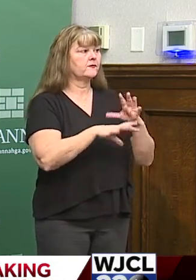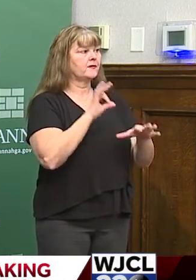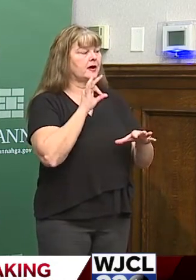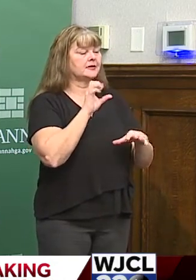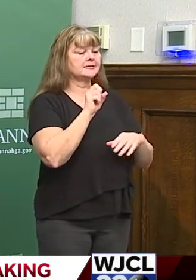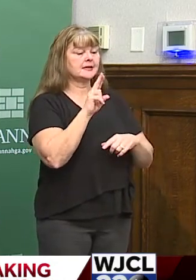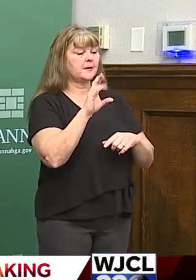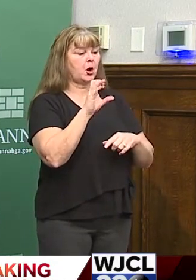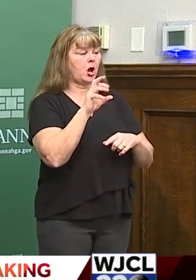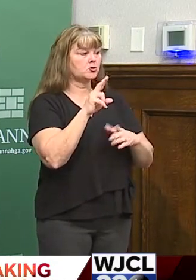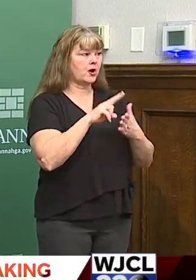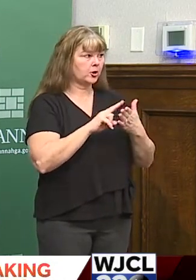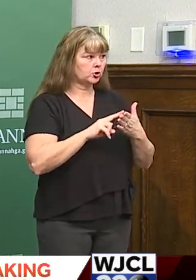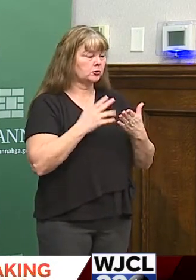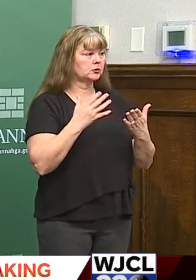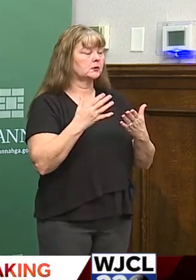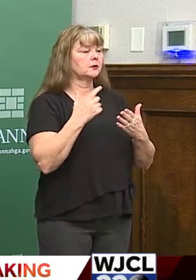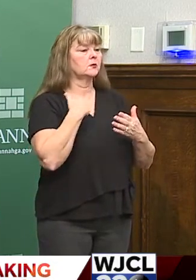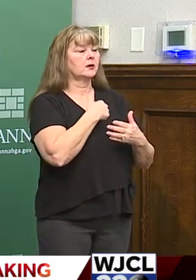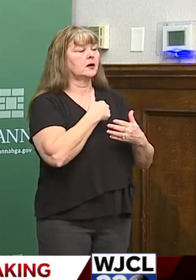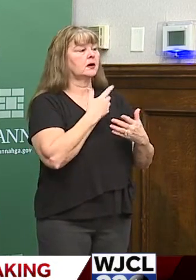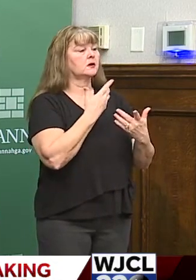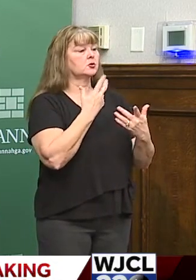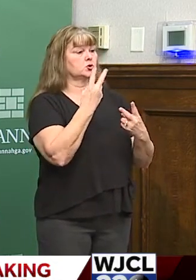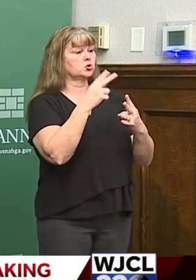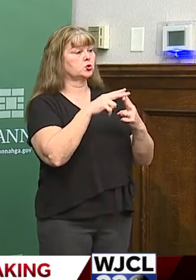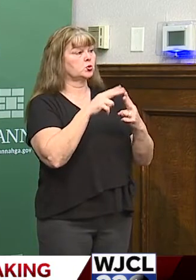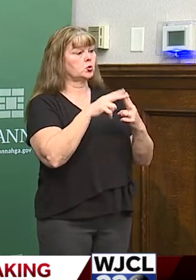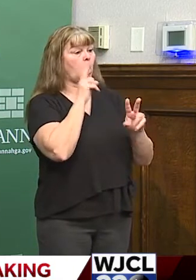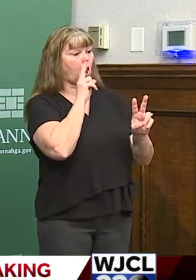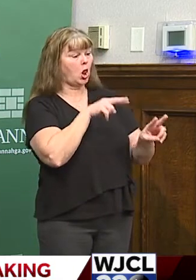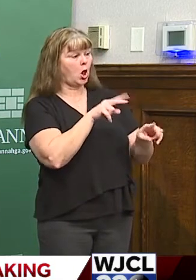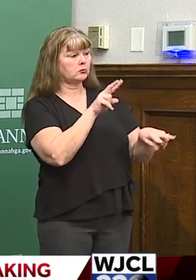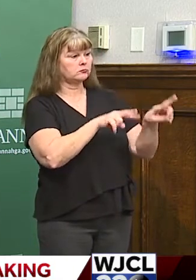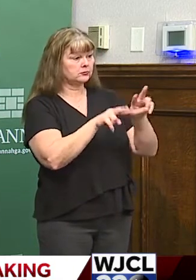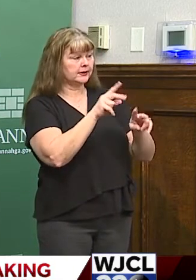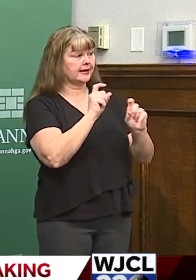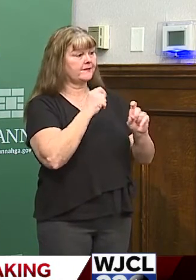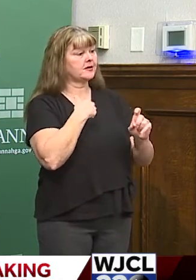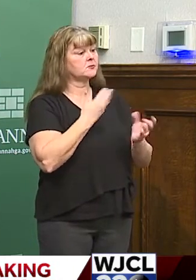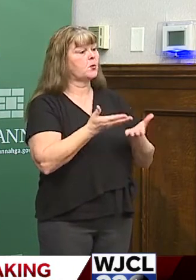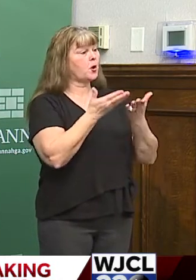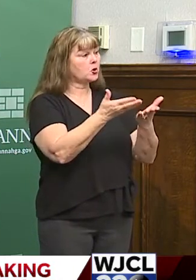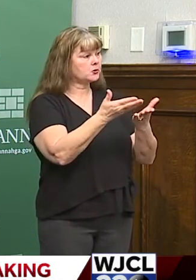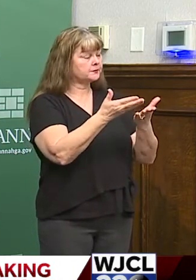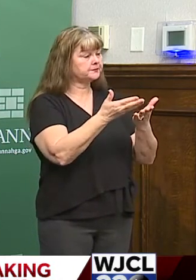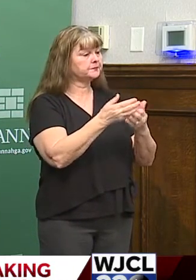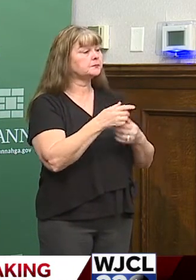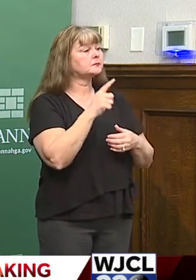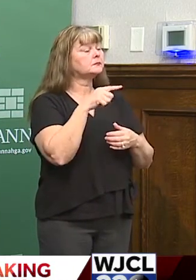WE'VE BEEN TRYING TO PRICE. AT THIS TIME WE ARE UNABLE TO FIND SUBCONTRACTORS.